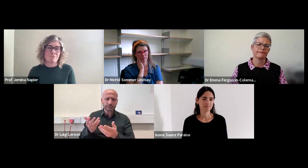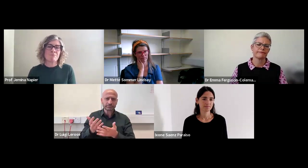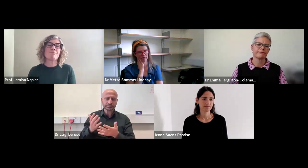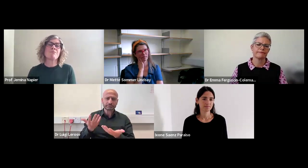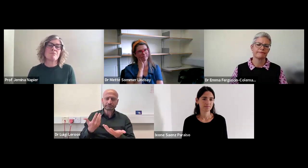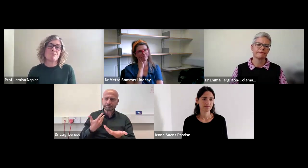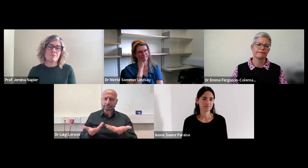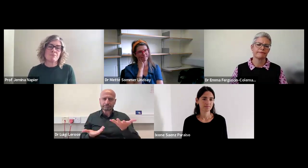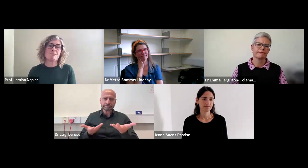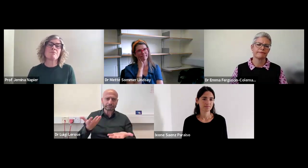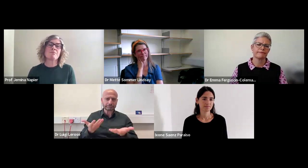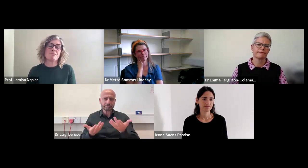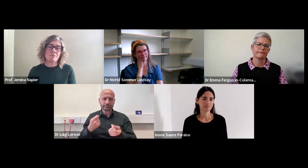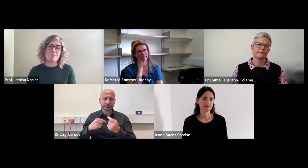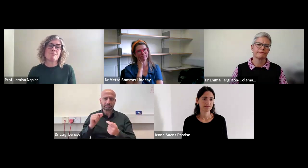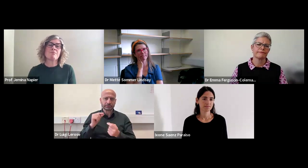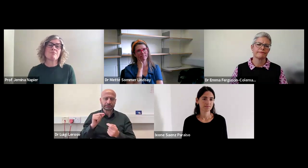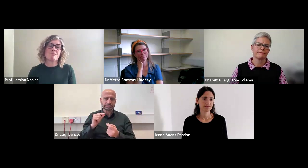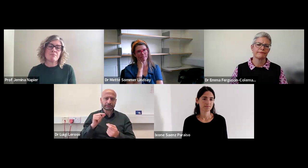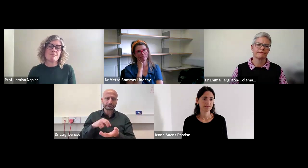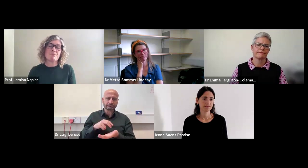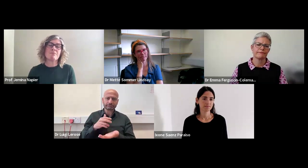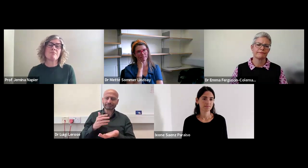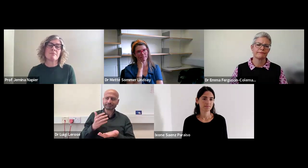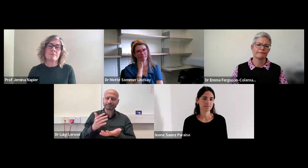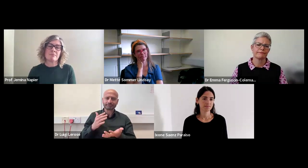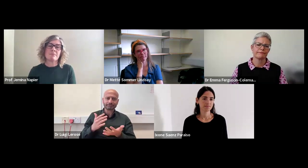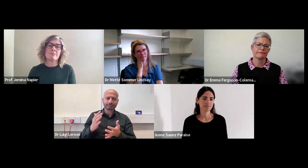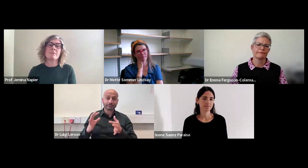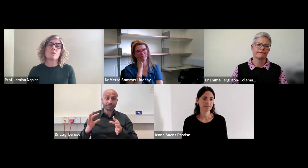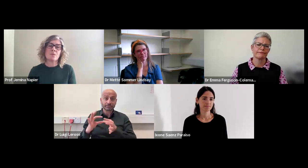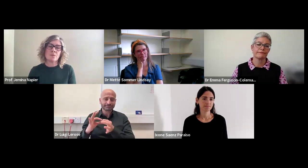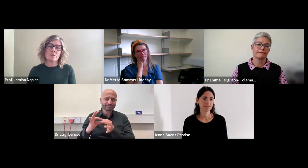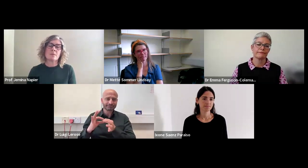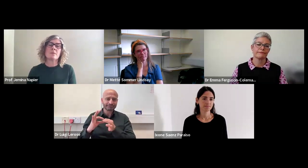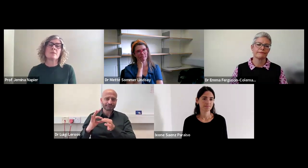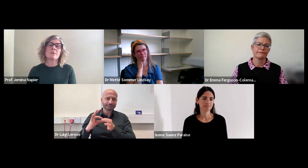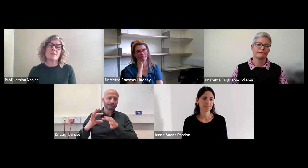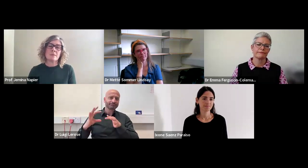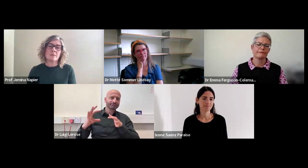potential and opportunity for hearing people to walk over the bridge in the other direction